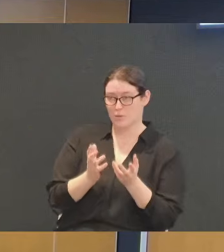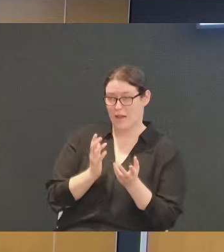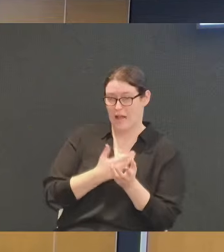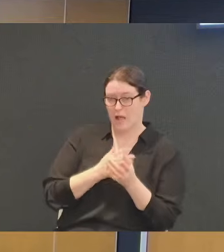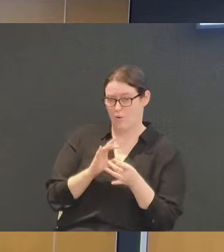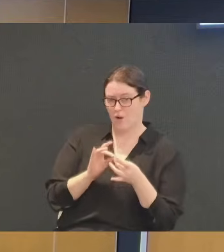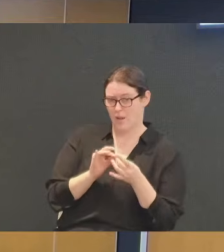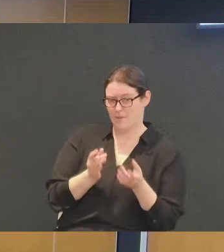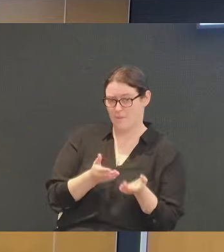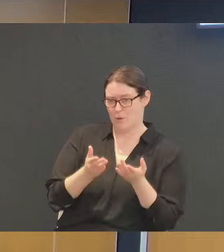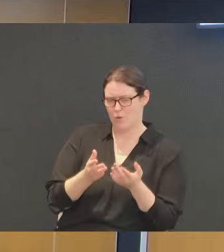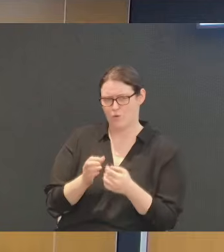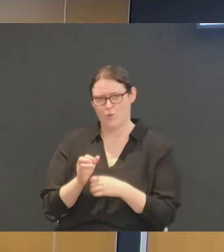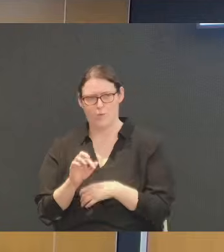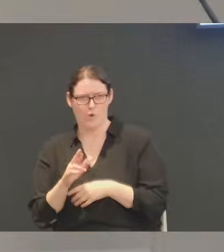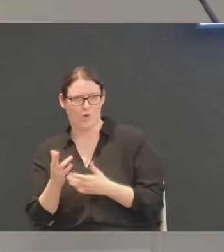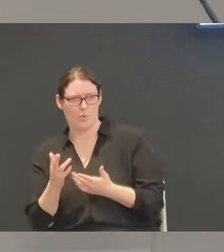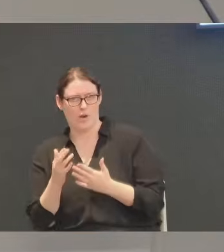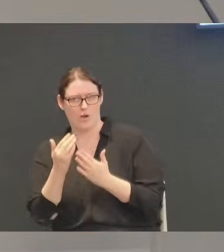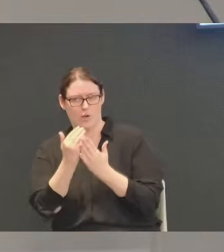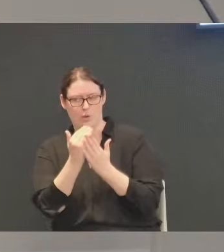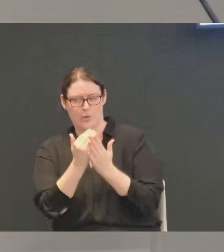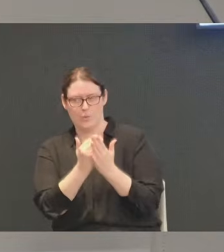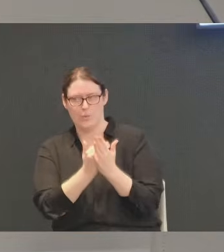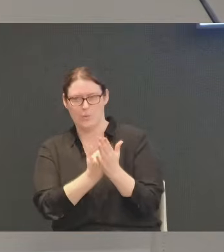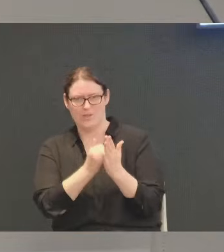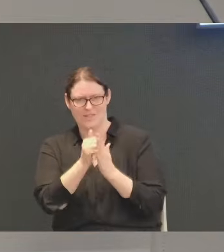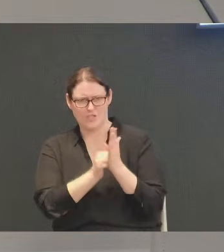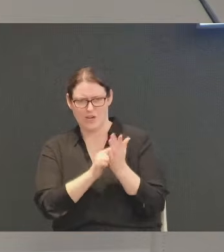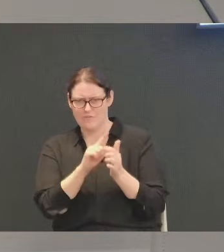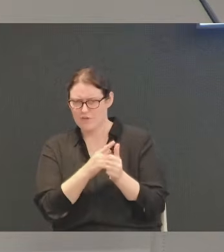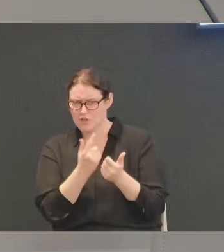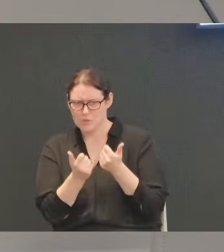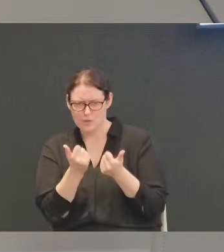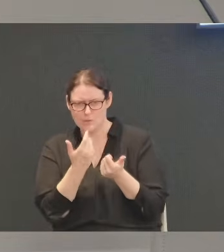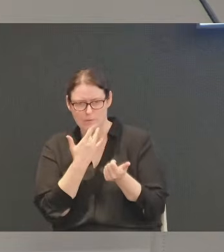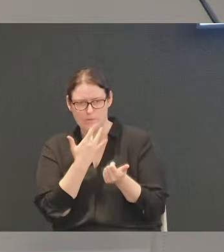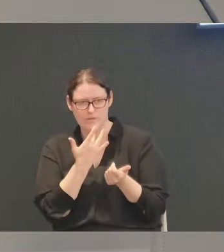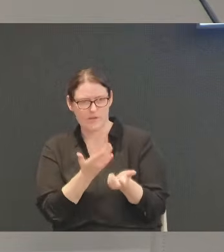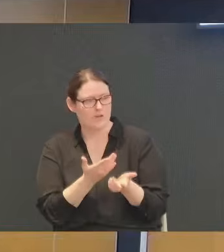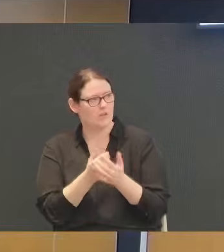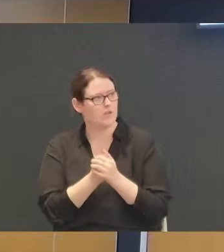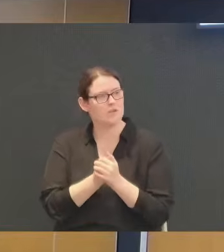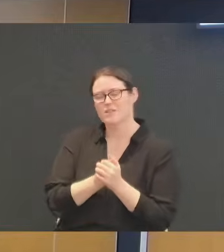motions? You want to go through our agenda first? How would you prefer going through the agenda? Oh,